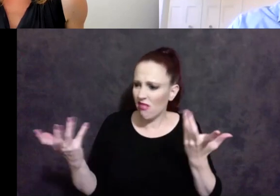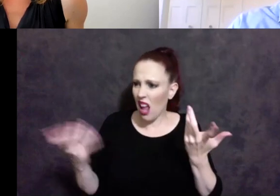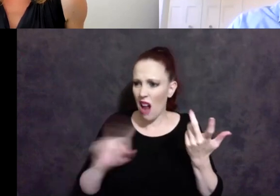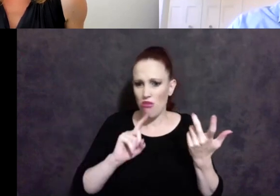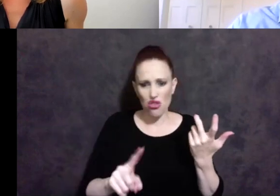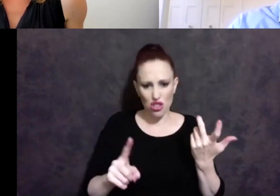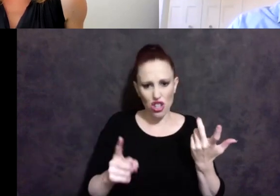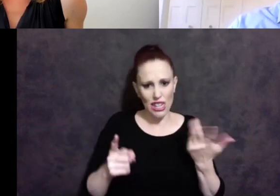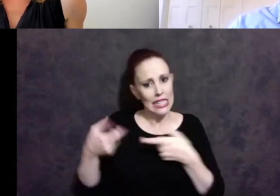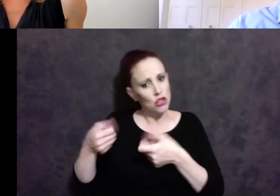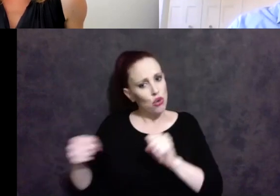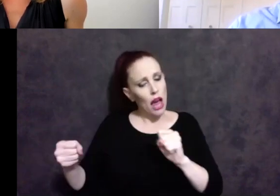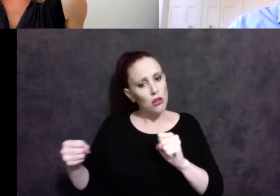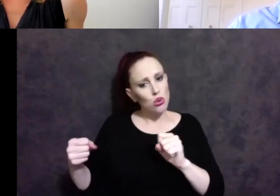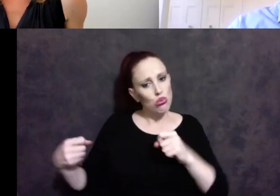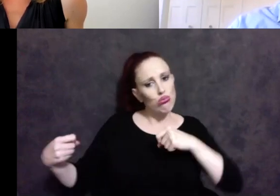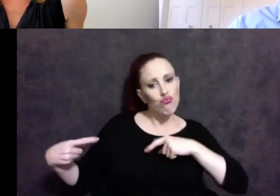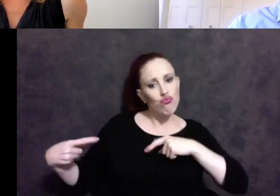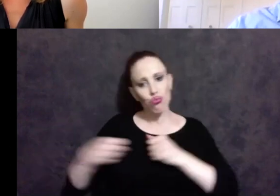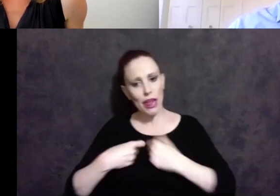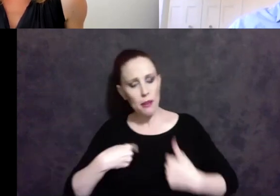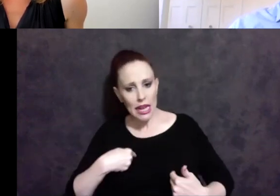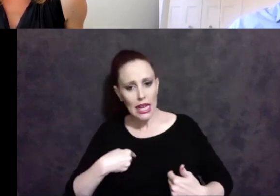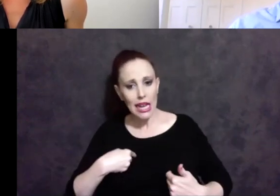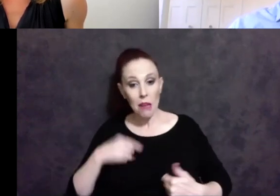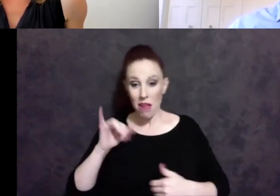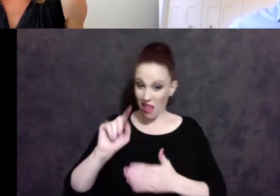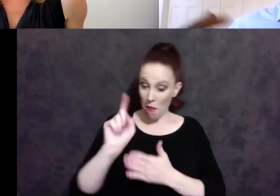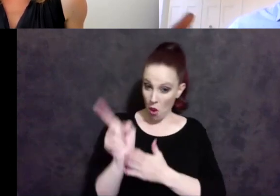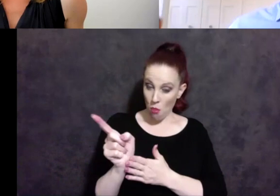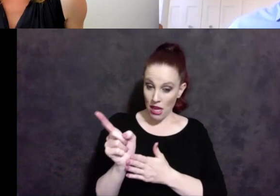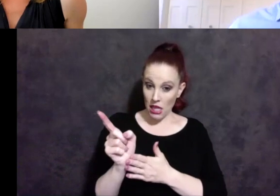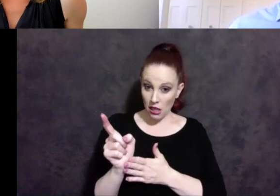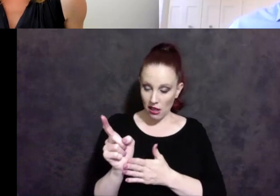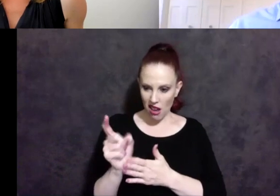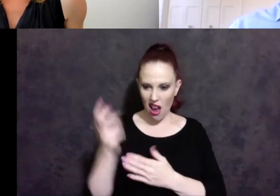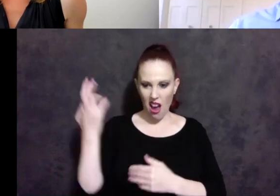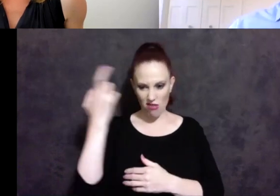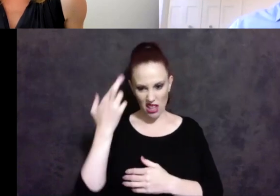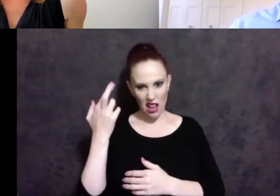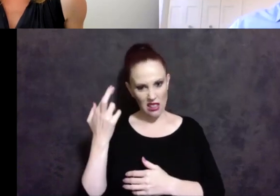trying to connect with me in some ways but in that moment, I realize that that's a microaggression,